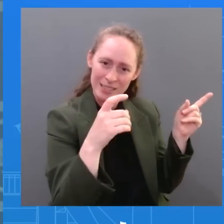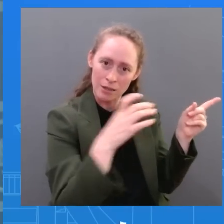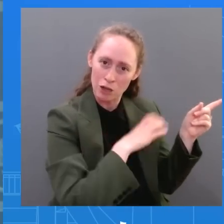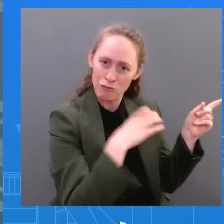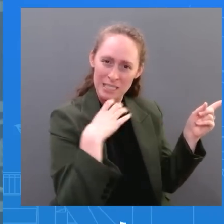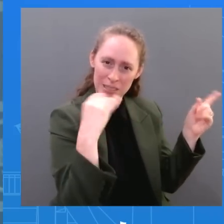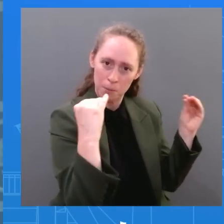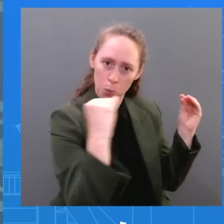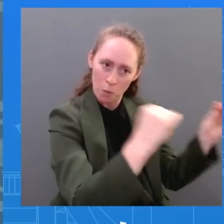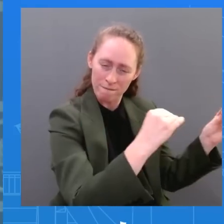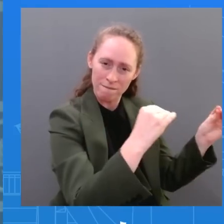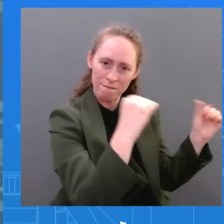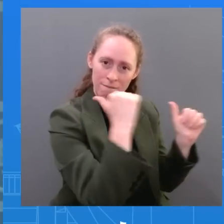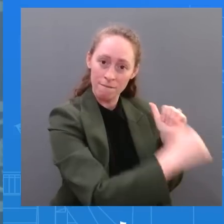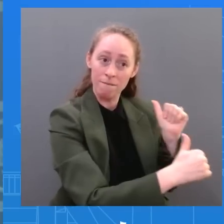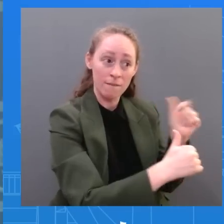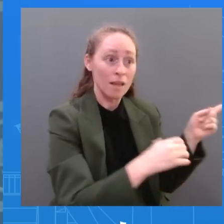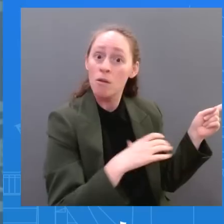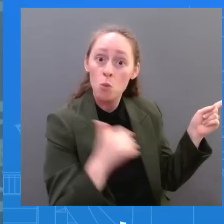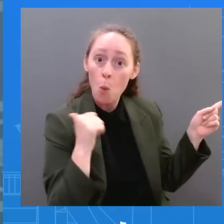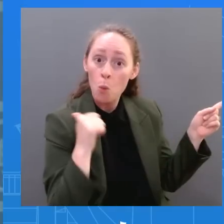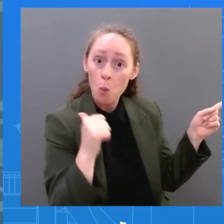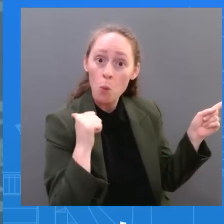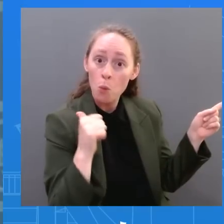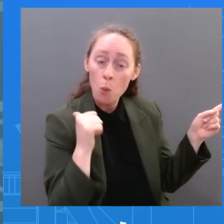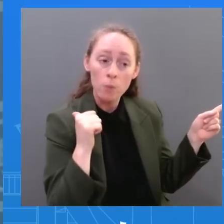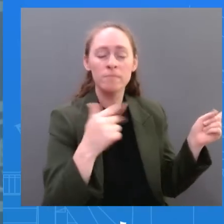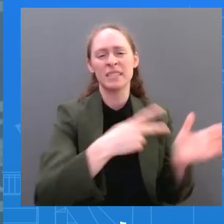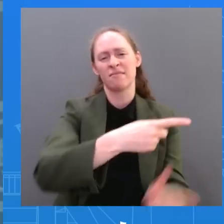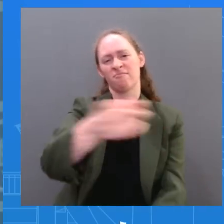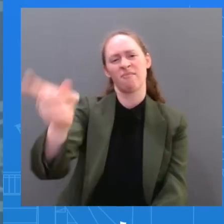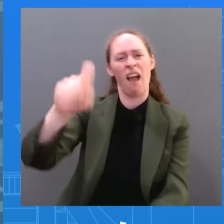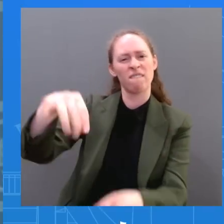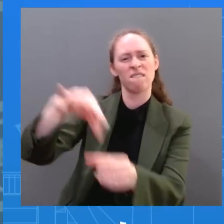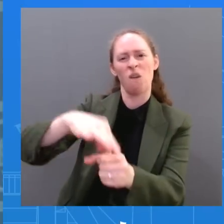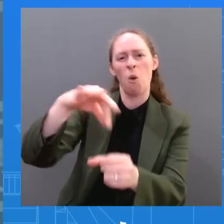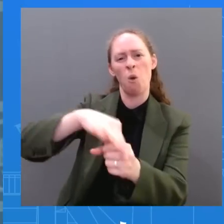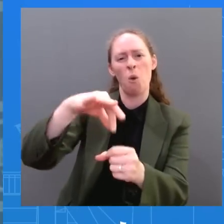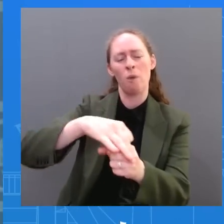And that is -- that is very different. And to say -- and to say that there is no difference,